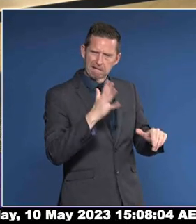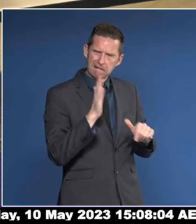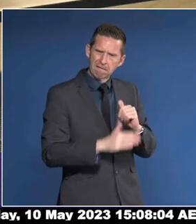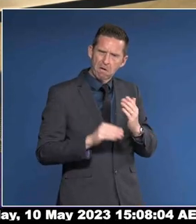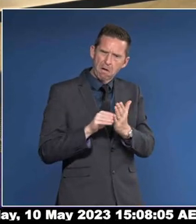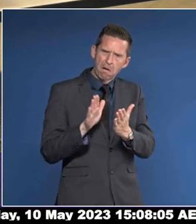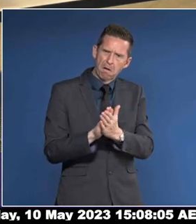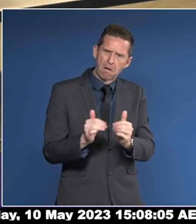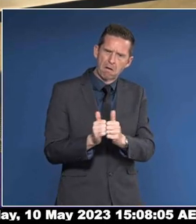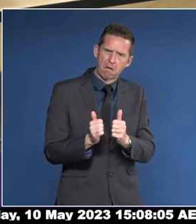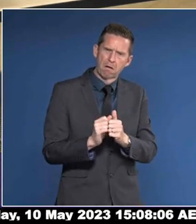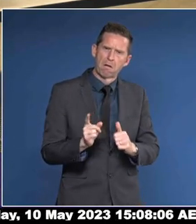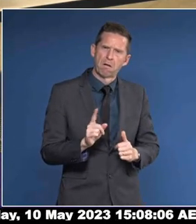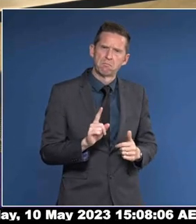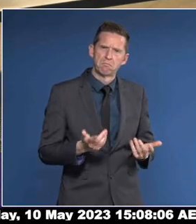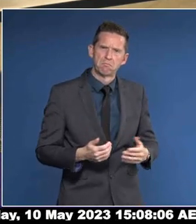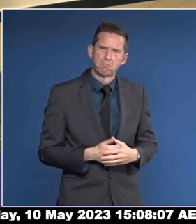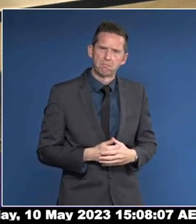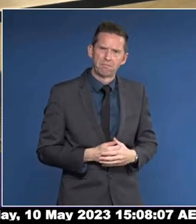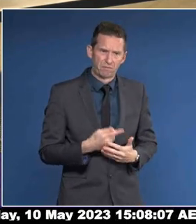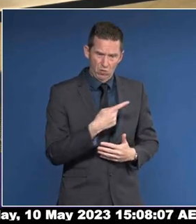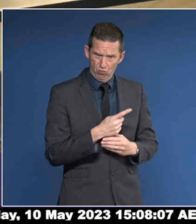that reflects a deficiency in the SCAN process?